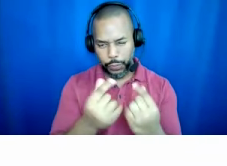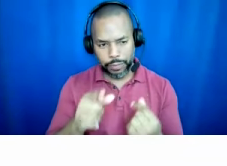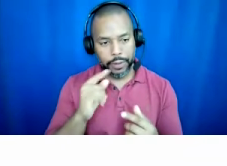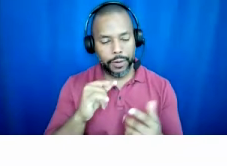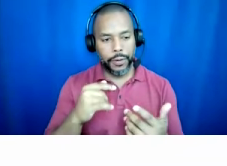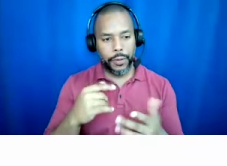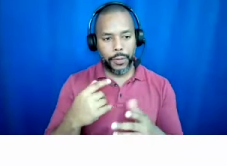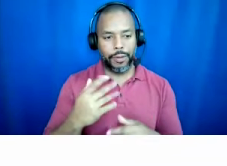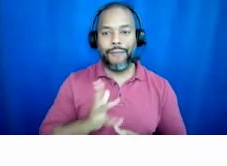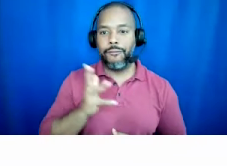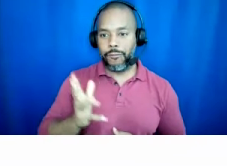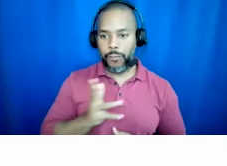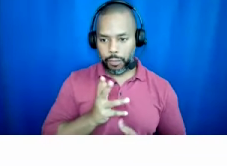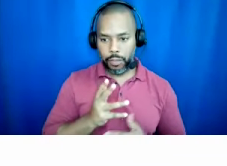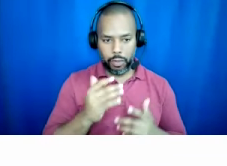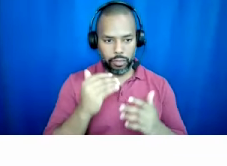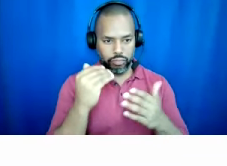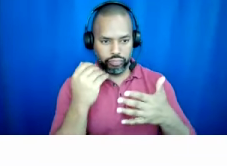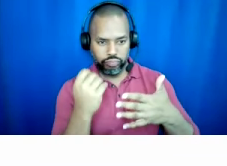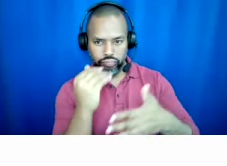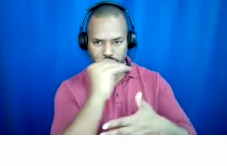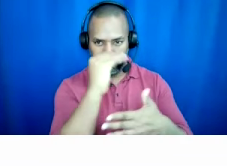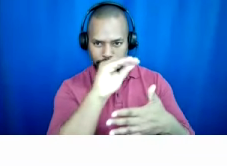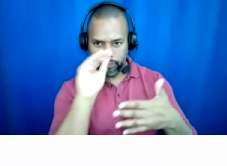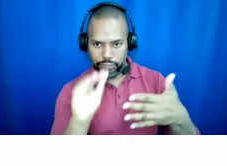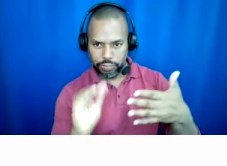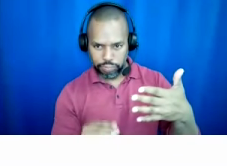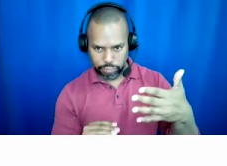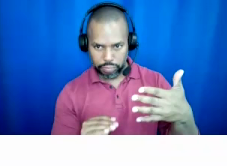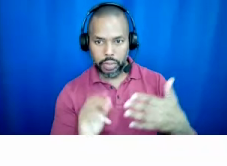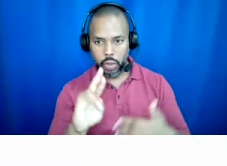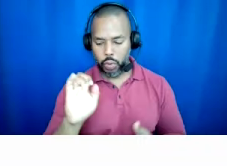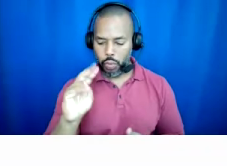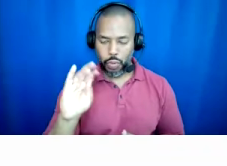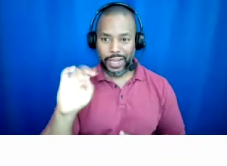that comes in through recommendations through college council